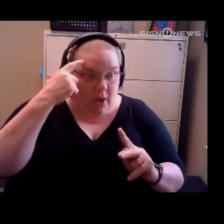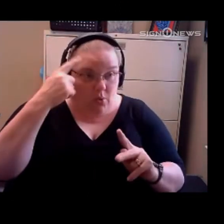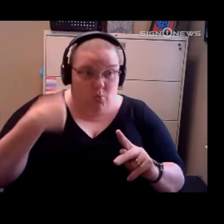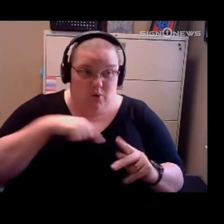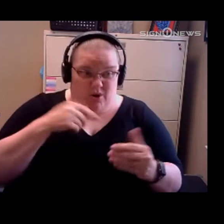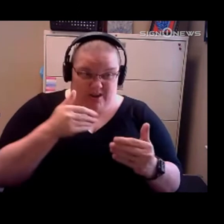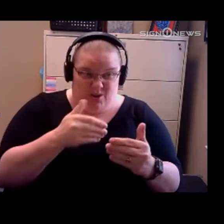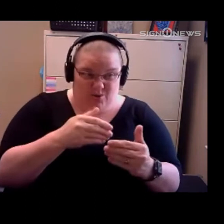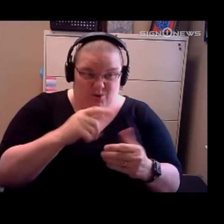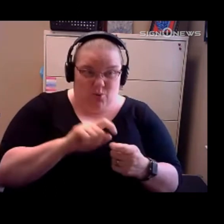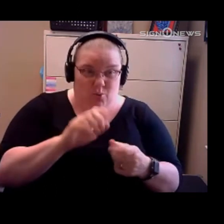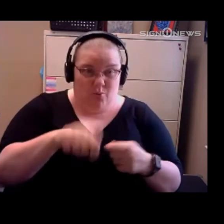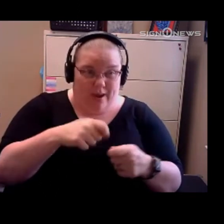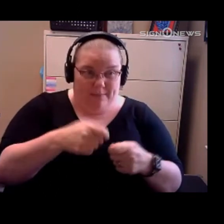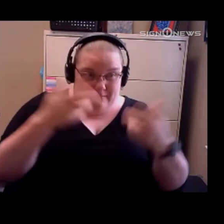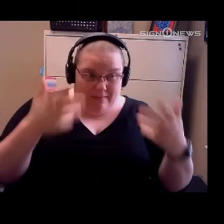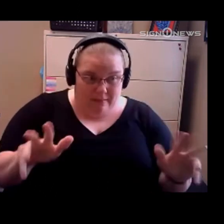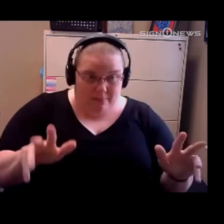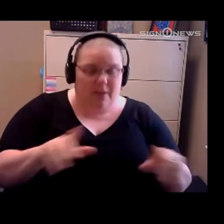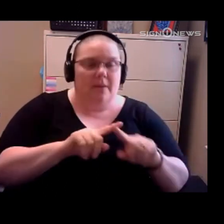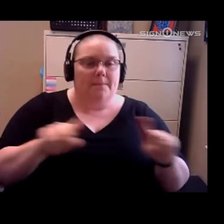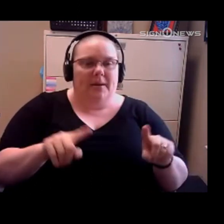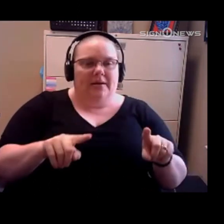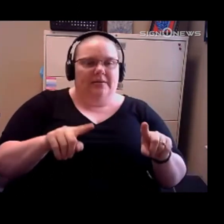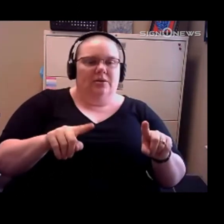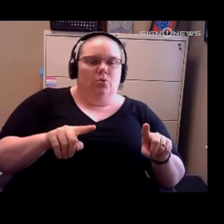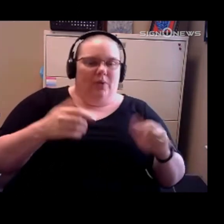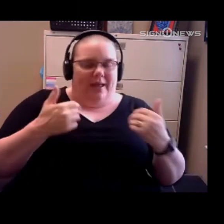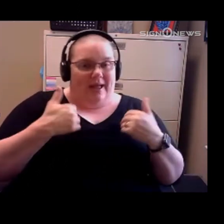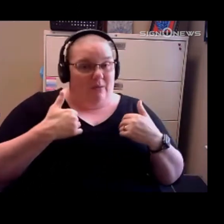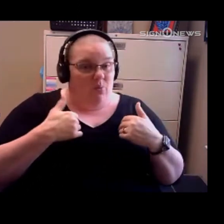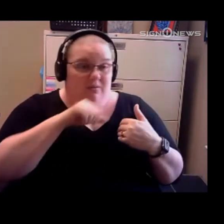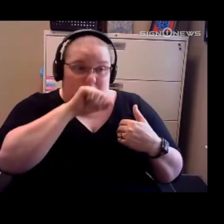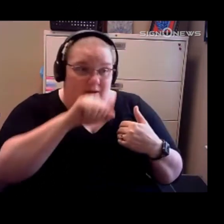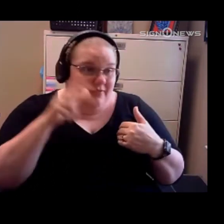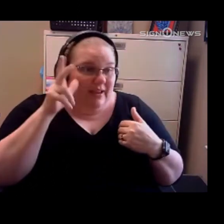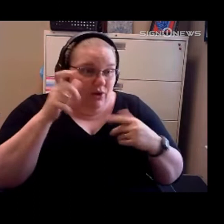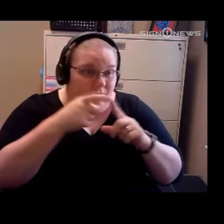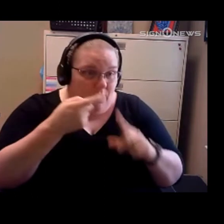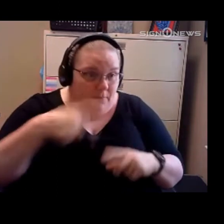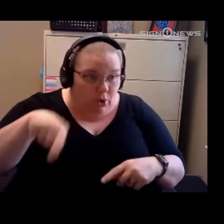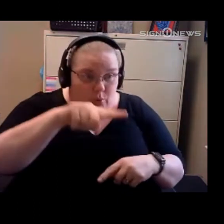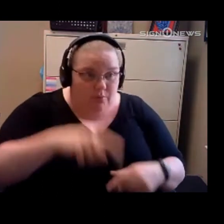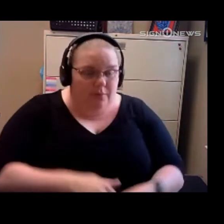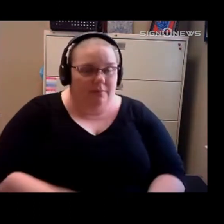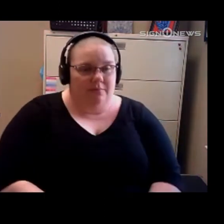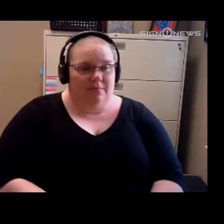more announcements and some other ways you can get involved but now we'd love to hear from you or what do you think about that